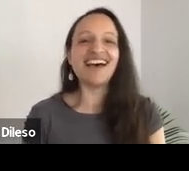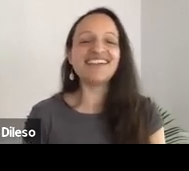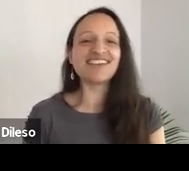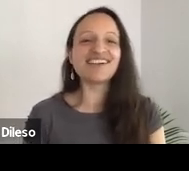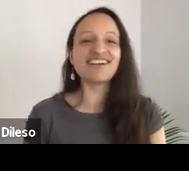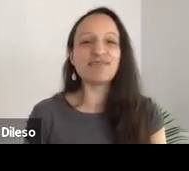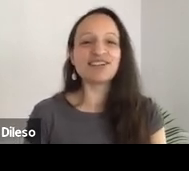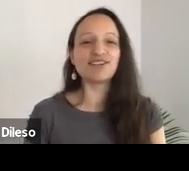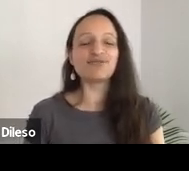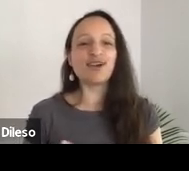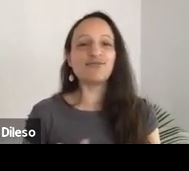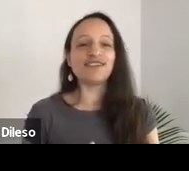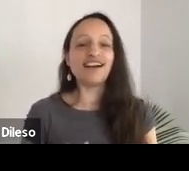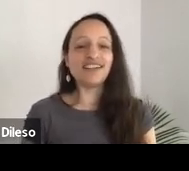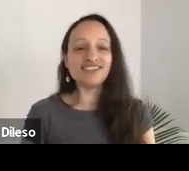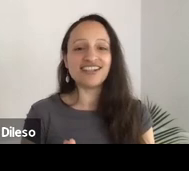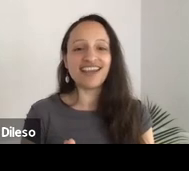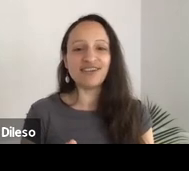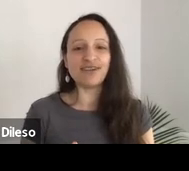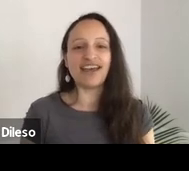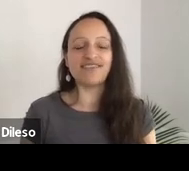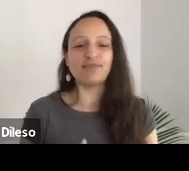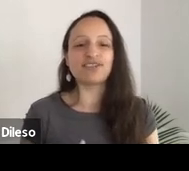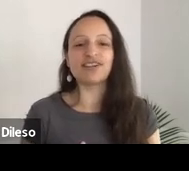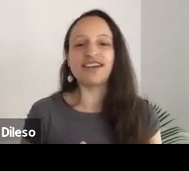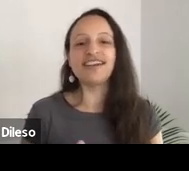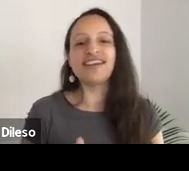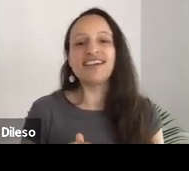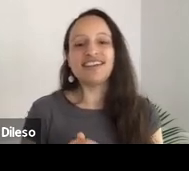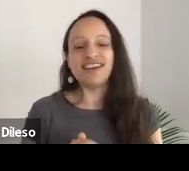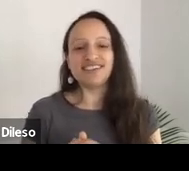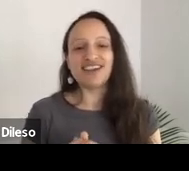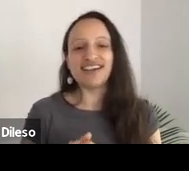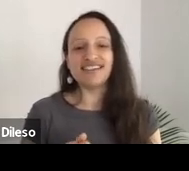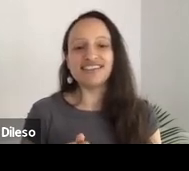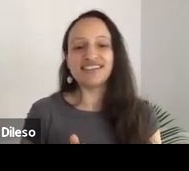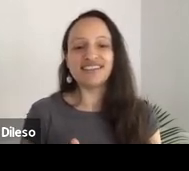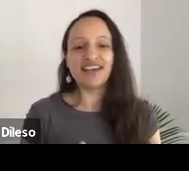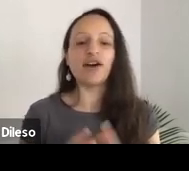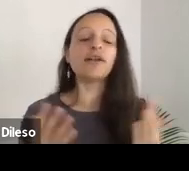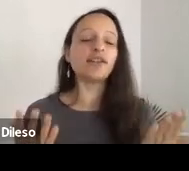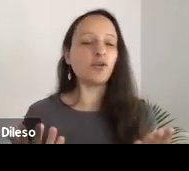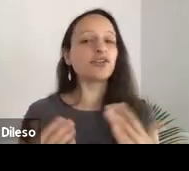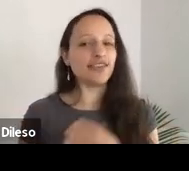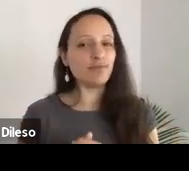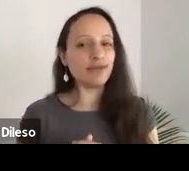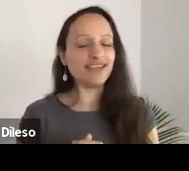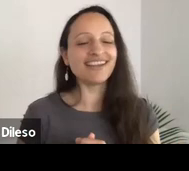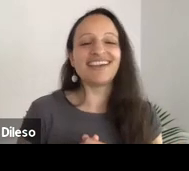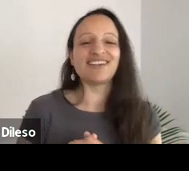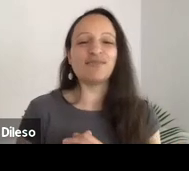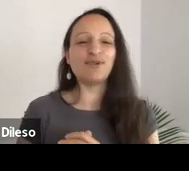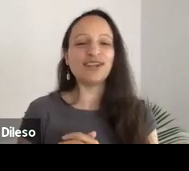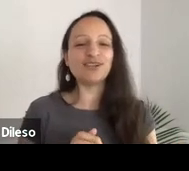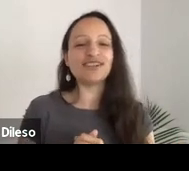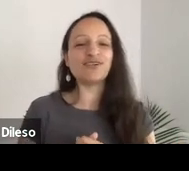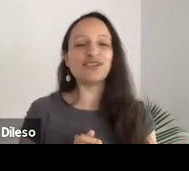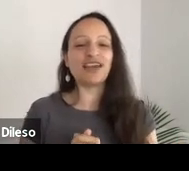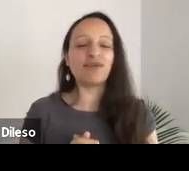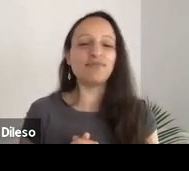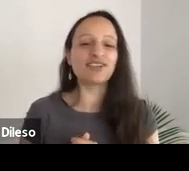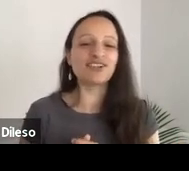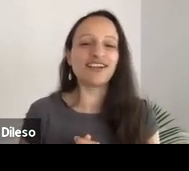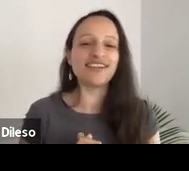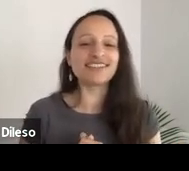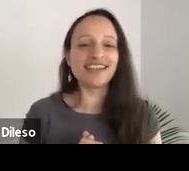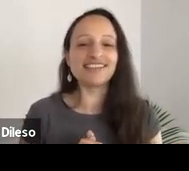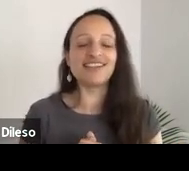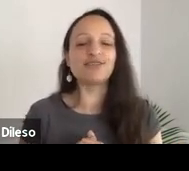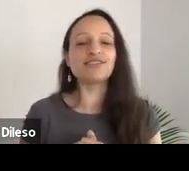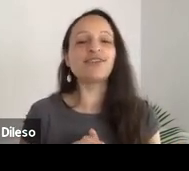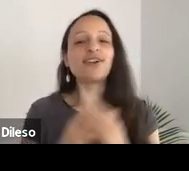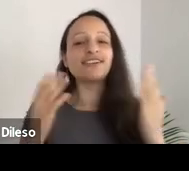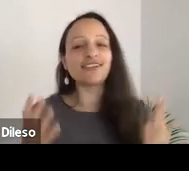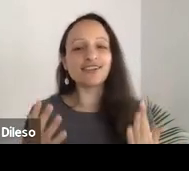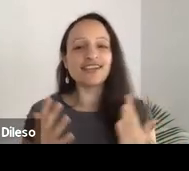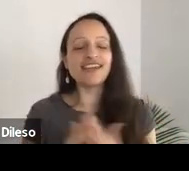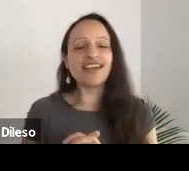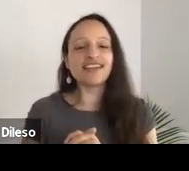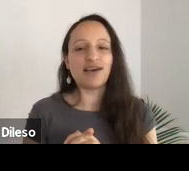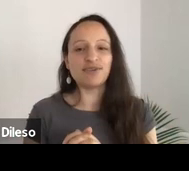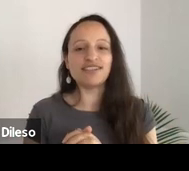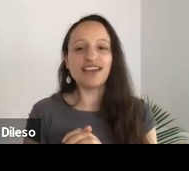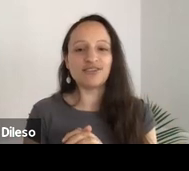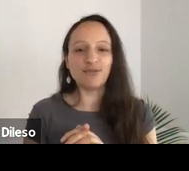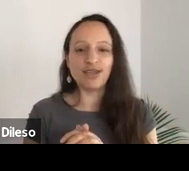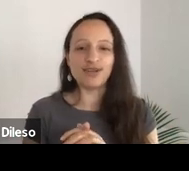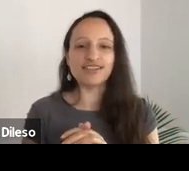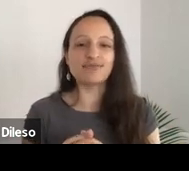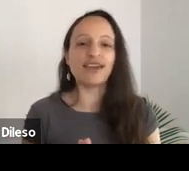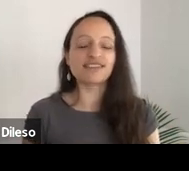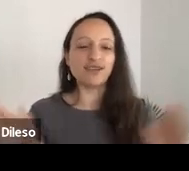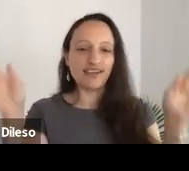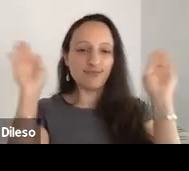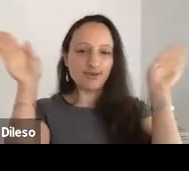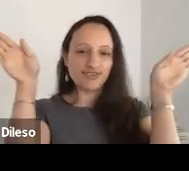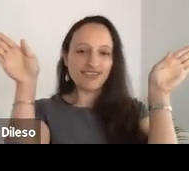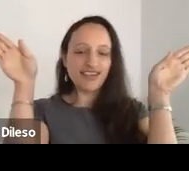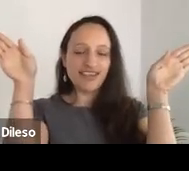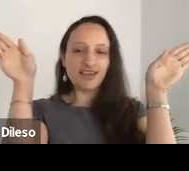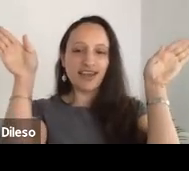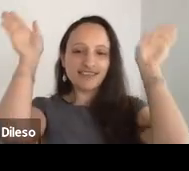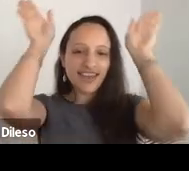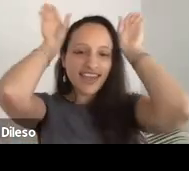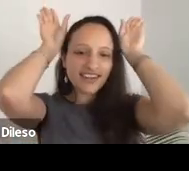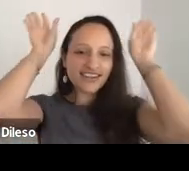So this is another picture from physiology day, we have a picture of a young child older than the baby. So a boy who is holding up a picture of a skeleton which is very clearly not put together the way you would expect we have bones coming out of the